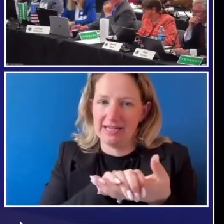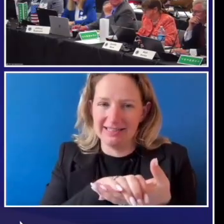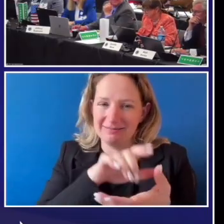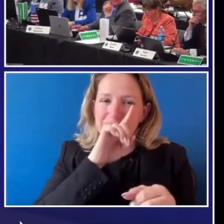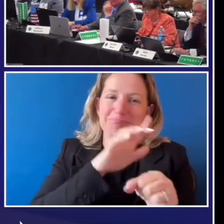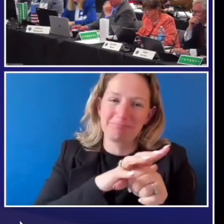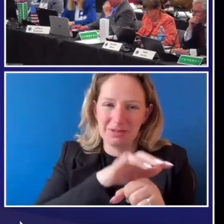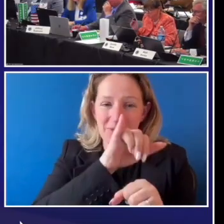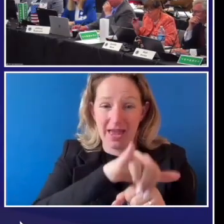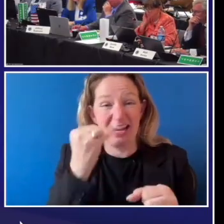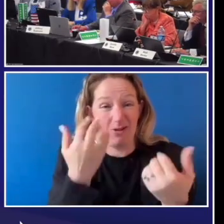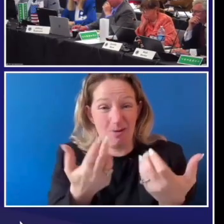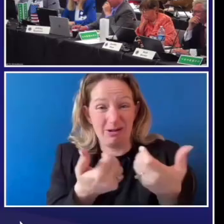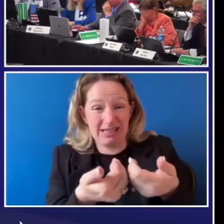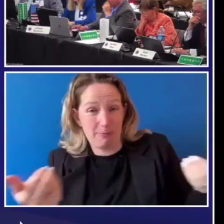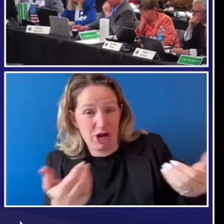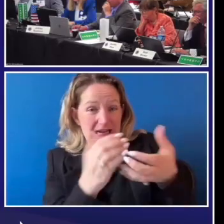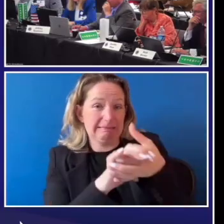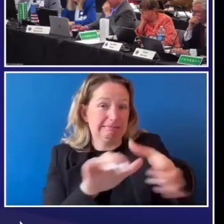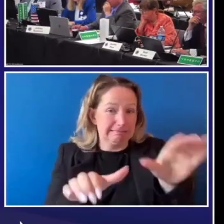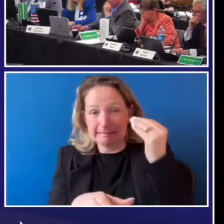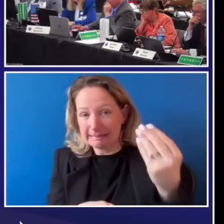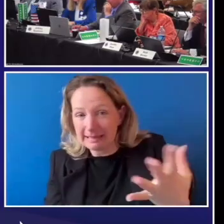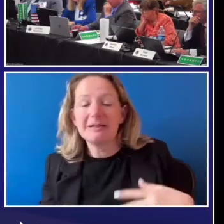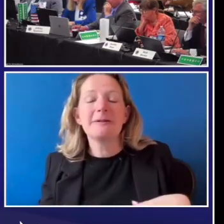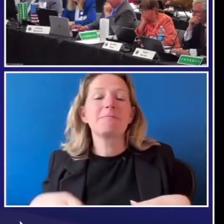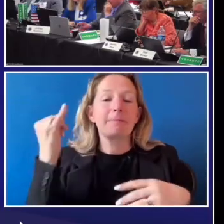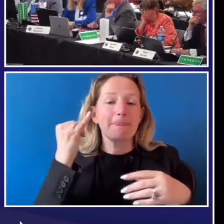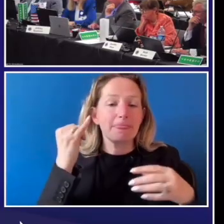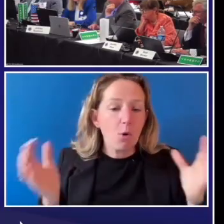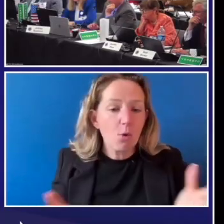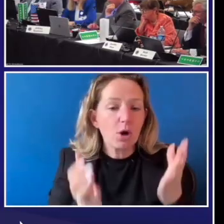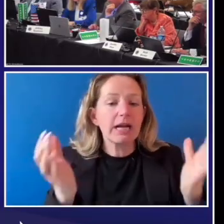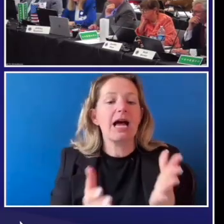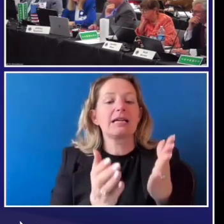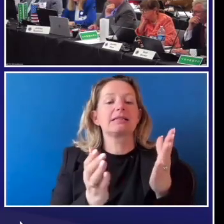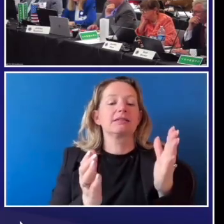is organized to promote a specific line of commerce, business, industry, or profession.